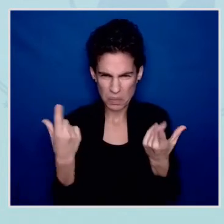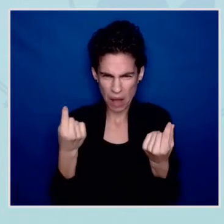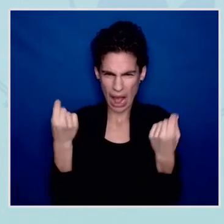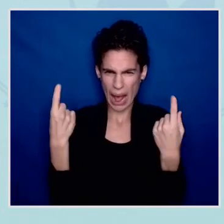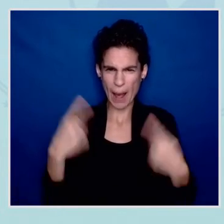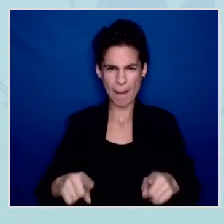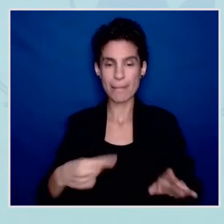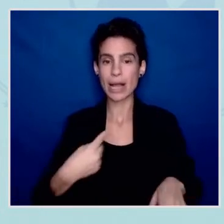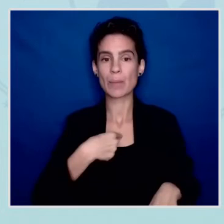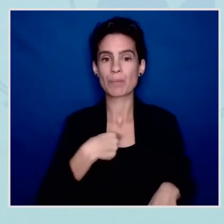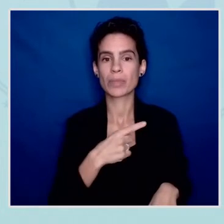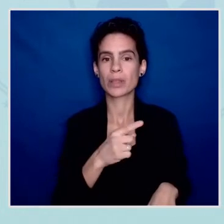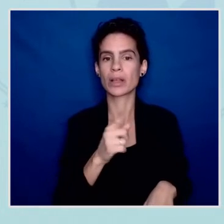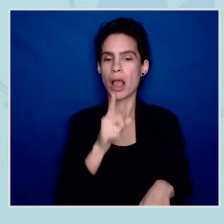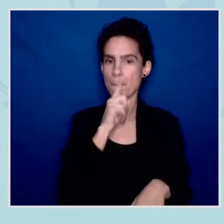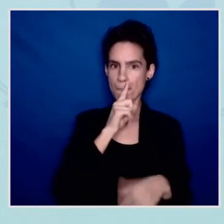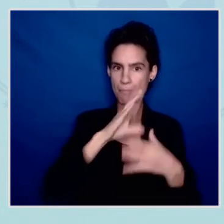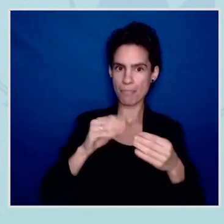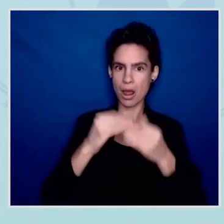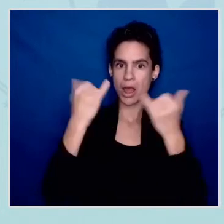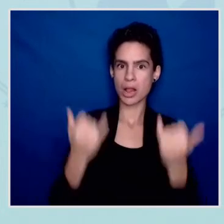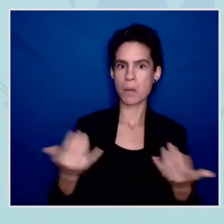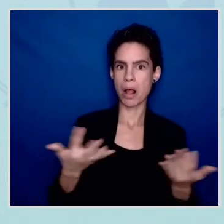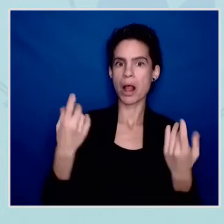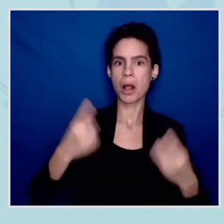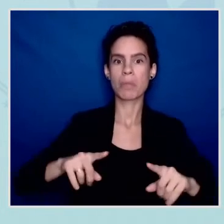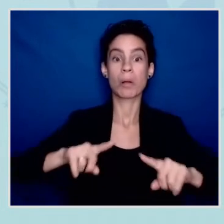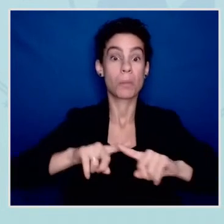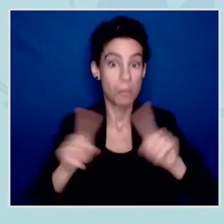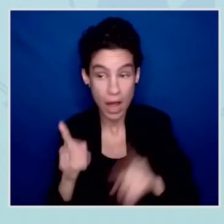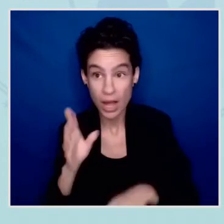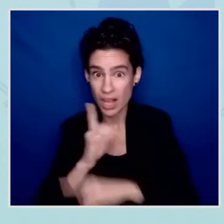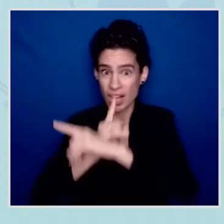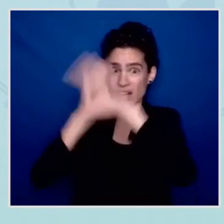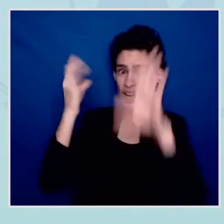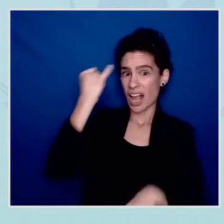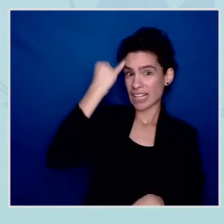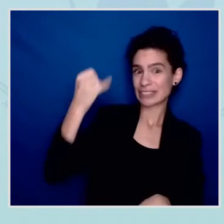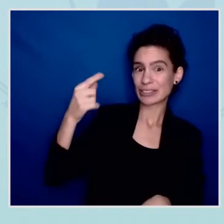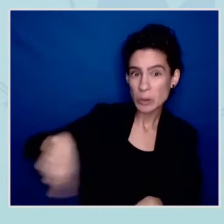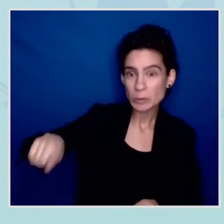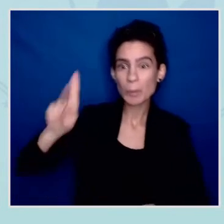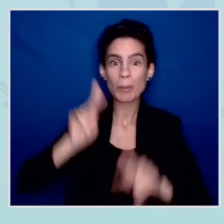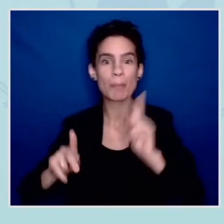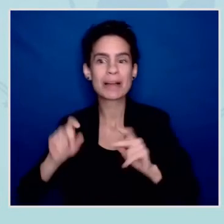UNITED STATES, AND THE WAY IN WHICH THE BREAKDOWN IN SECURITY OCCURRED, NEEDS TO BE THOROUGHLY